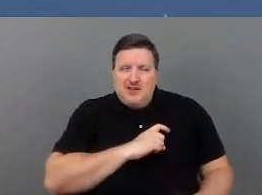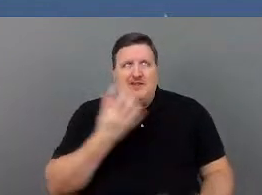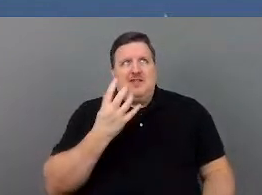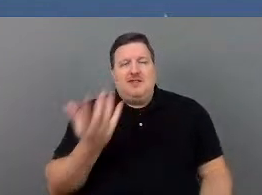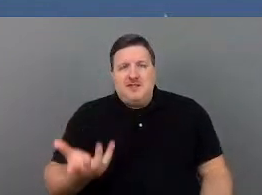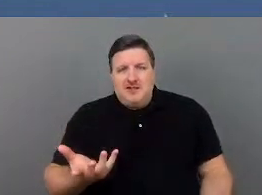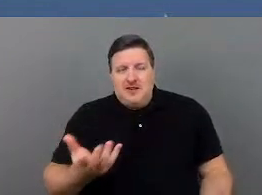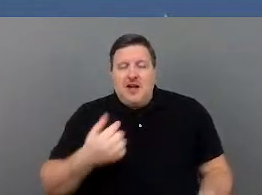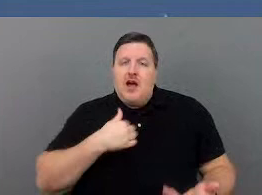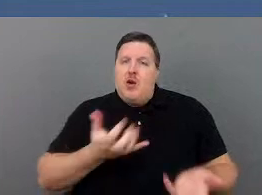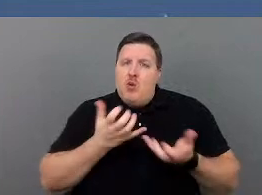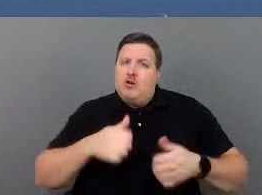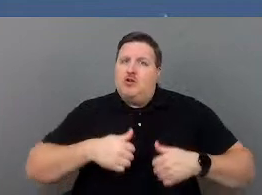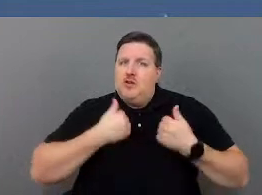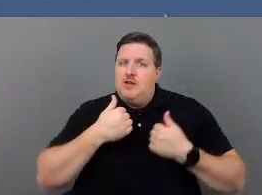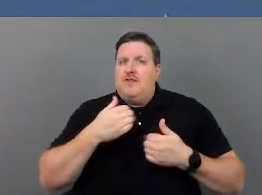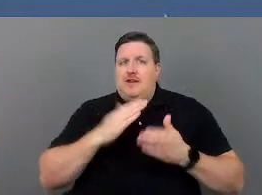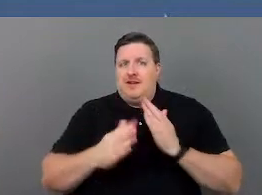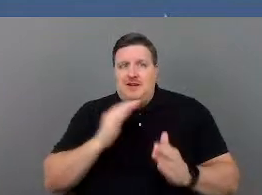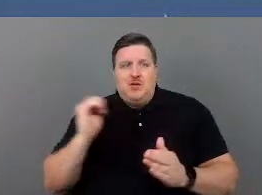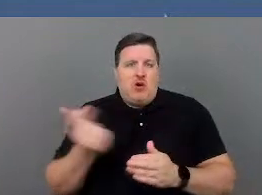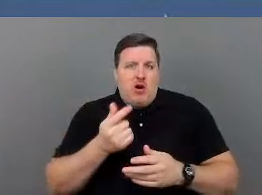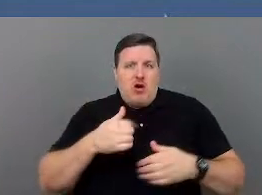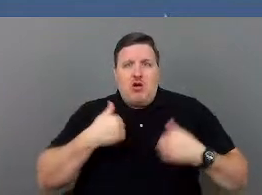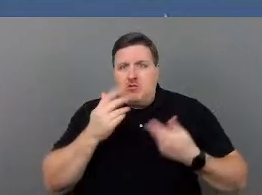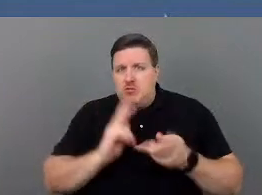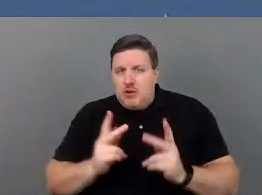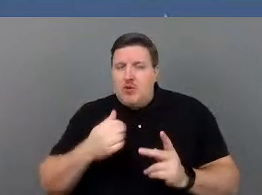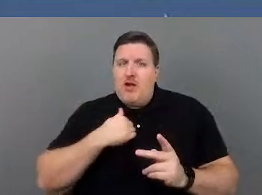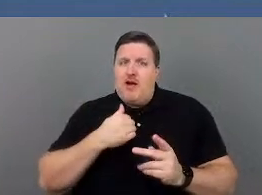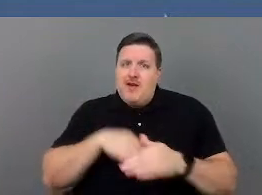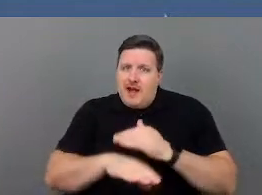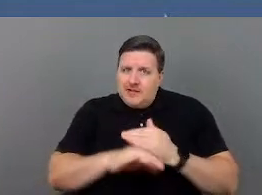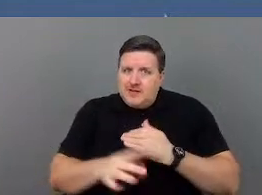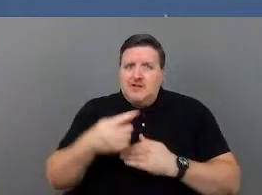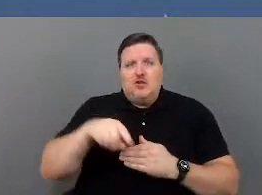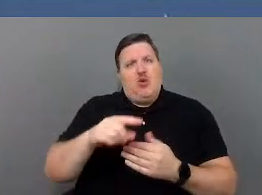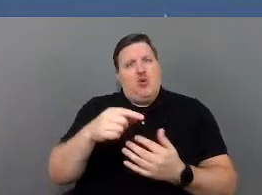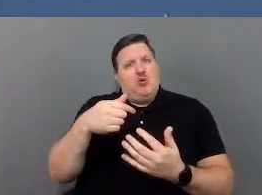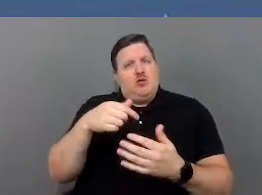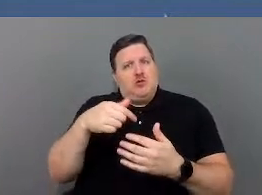MENTAL HEALTH CARE. WE NEED A BUDGET THAT INVESTS IN YOUTH AND COMMUNITY AND